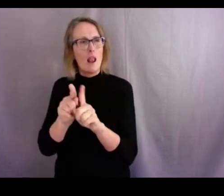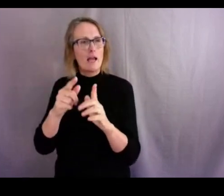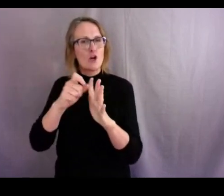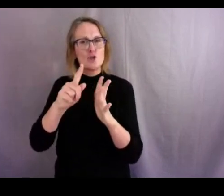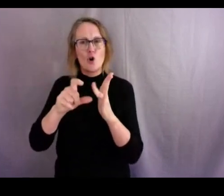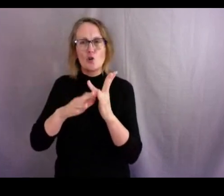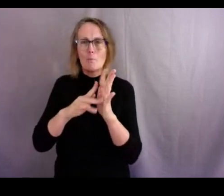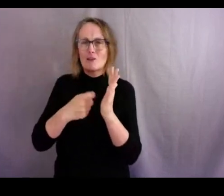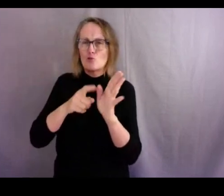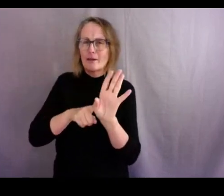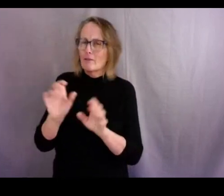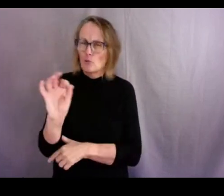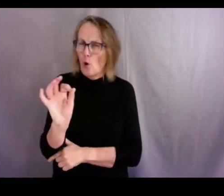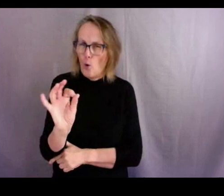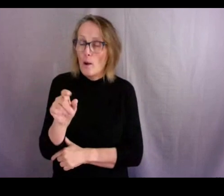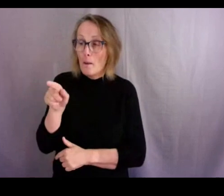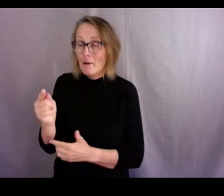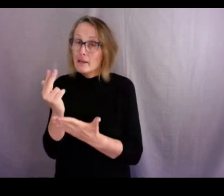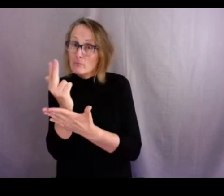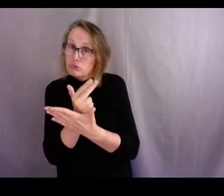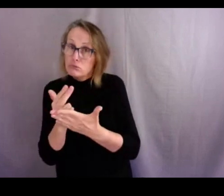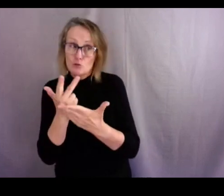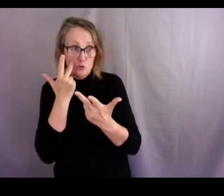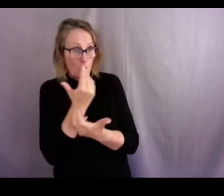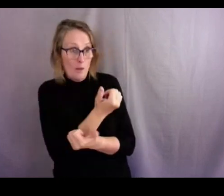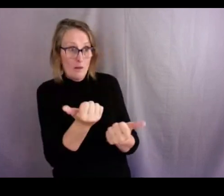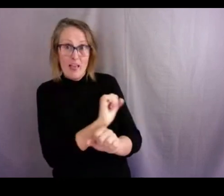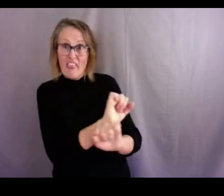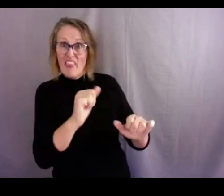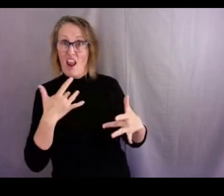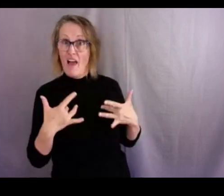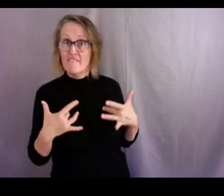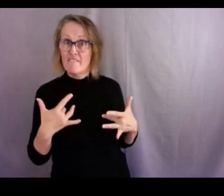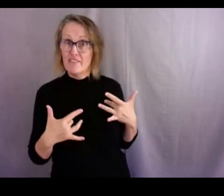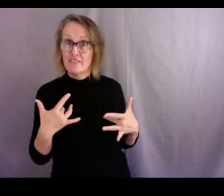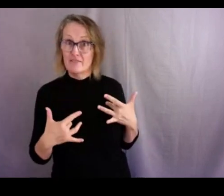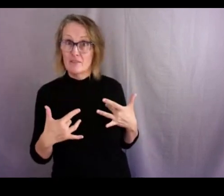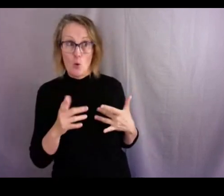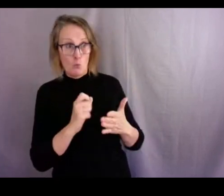but he was a painter of modern life, a painter who responded to contemporary Polynesia